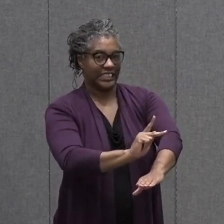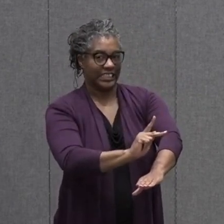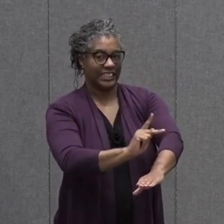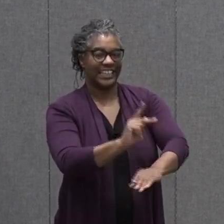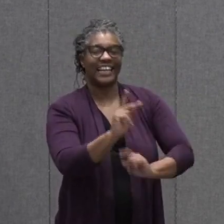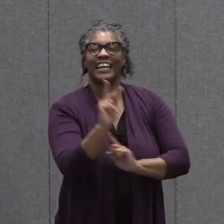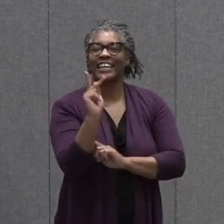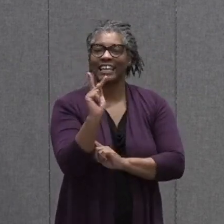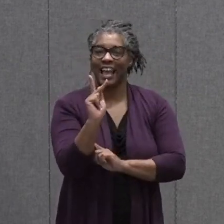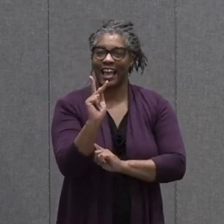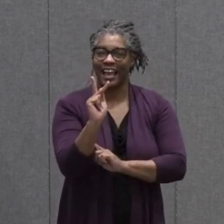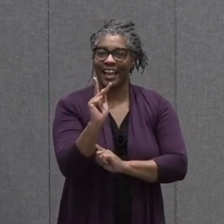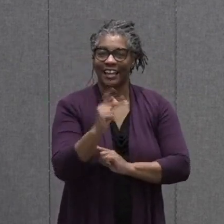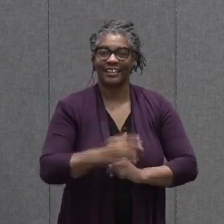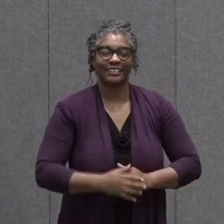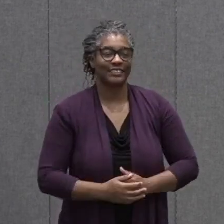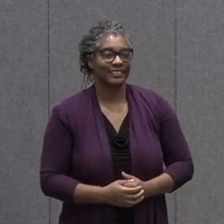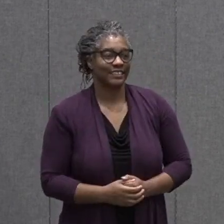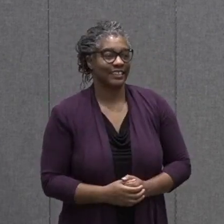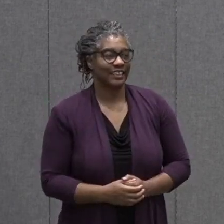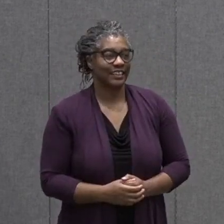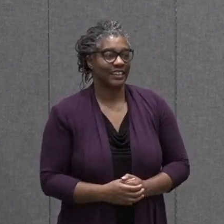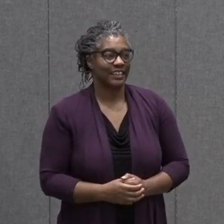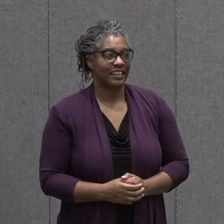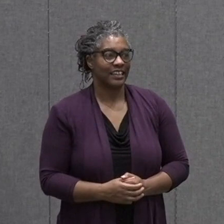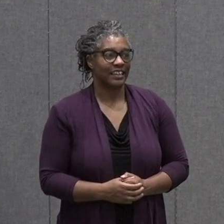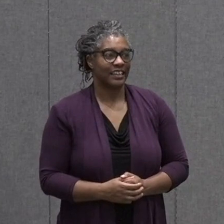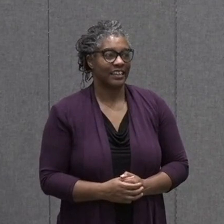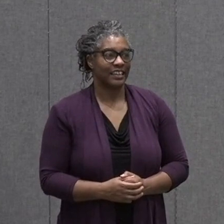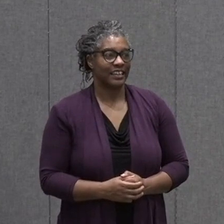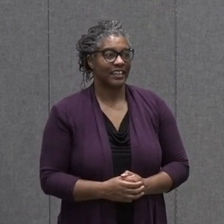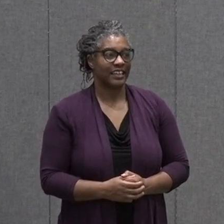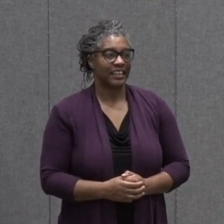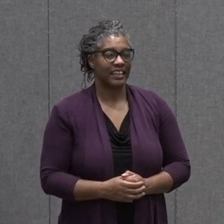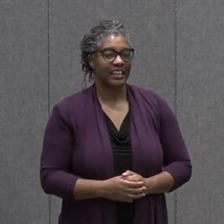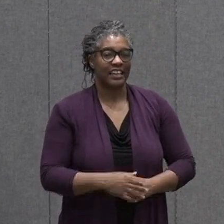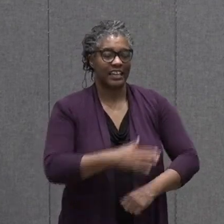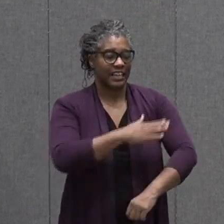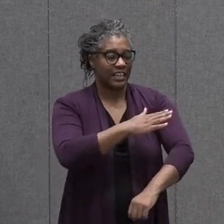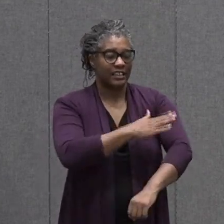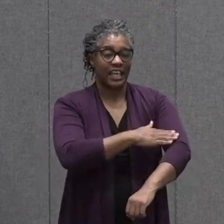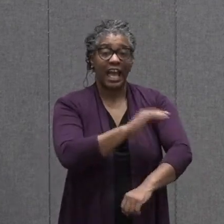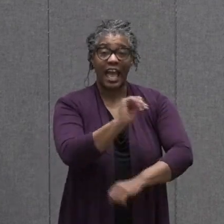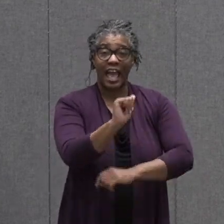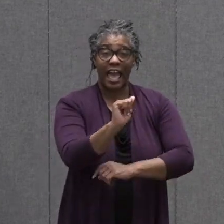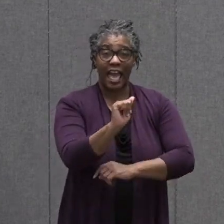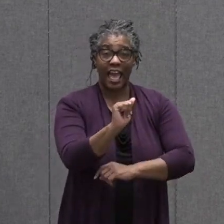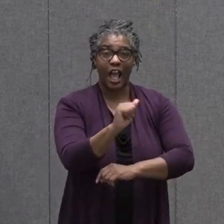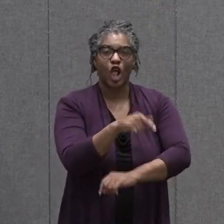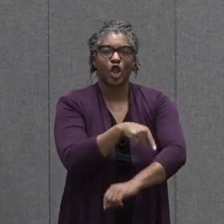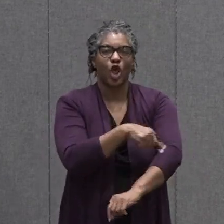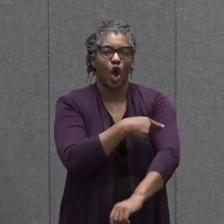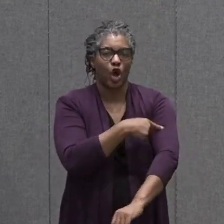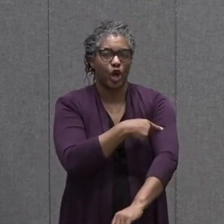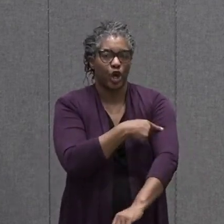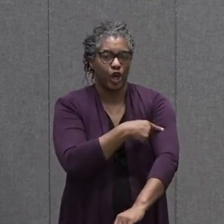Now I heard a long a sound, as I was typing out my word. That means we'll have a magic e on the end.